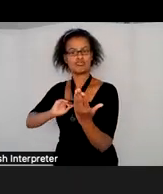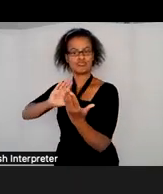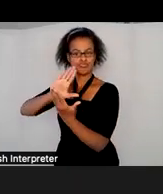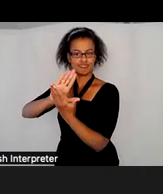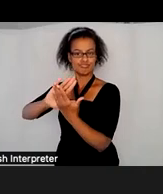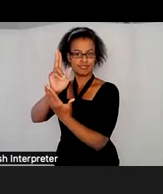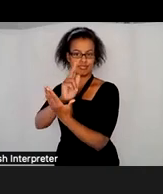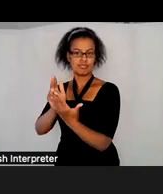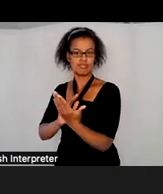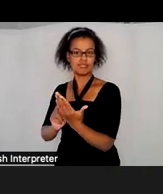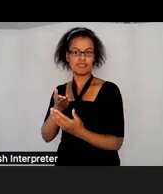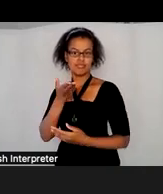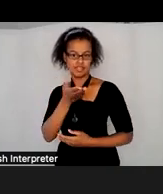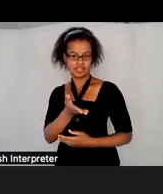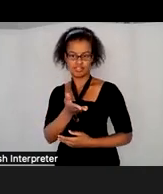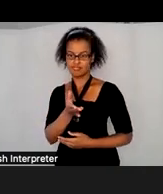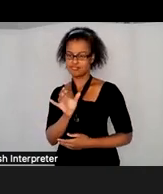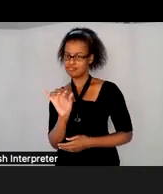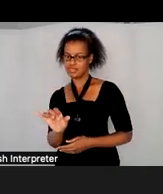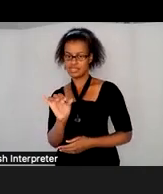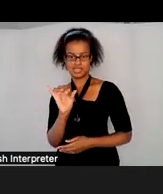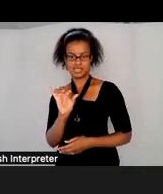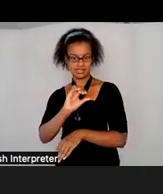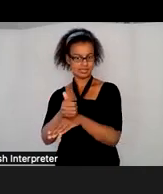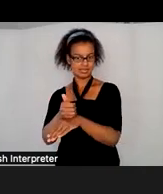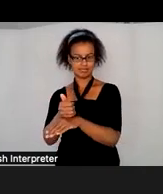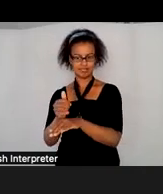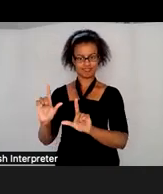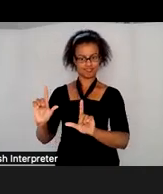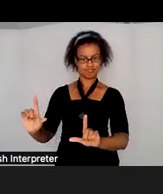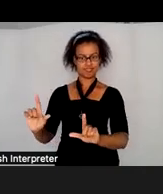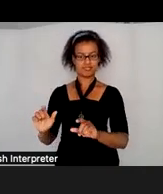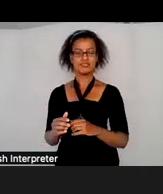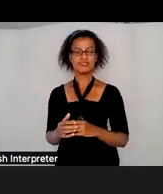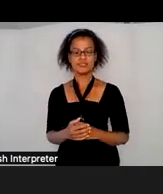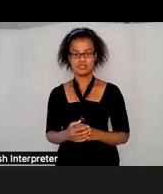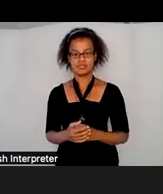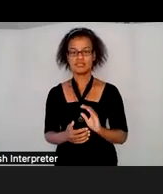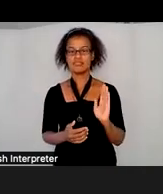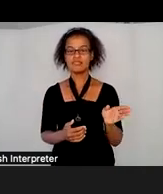And so here you can see the youth working on that mural.